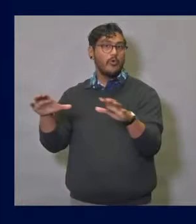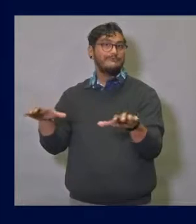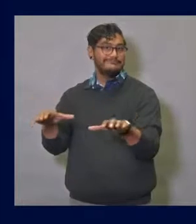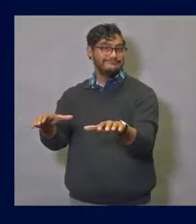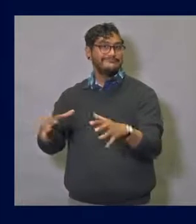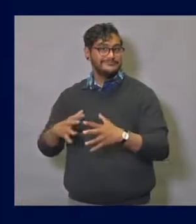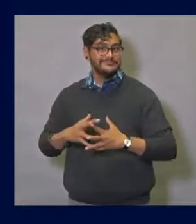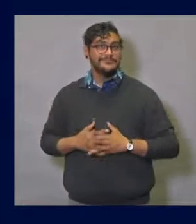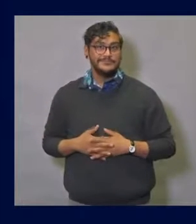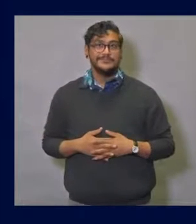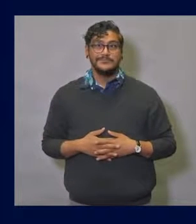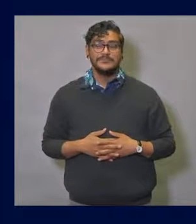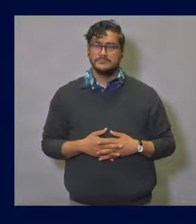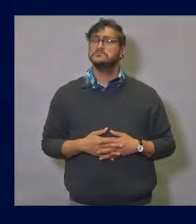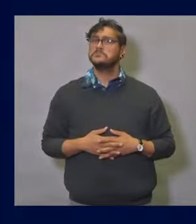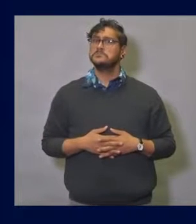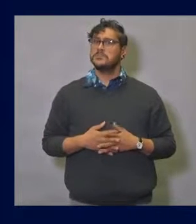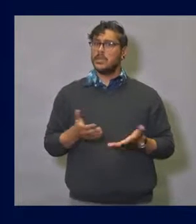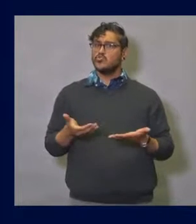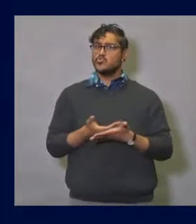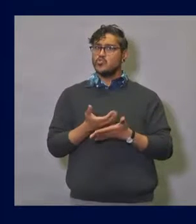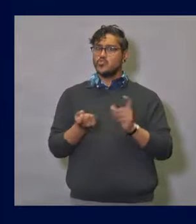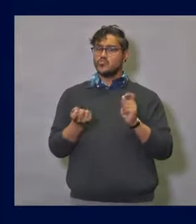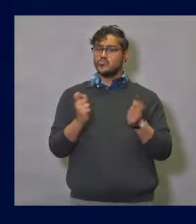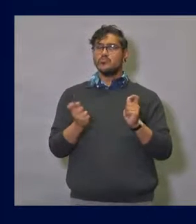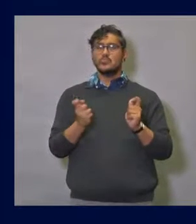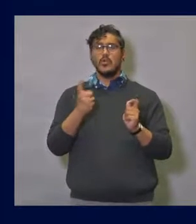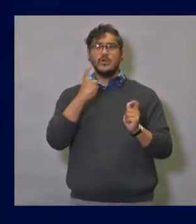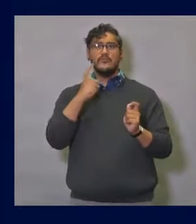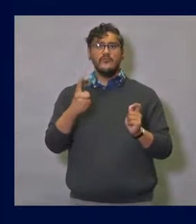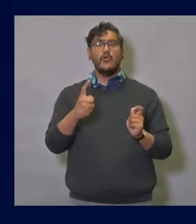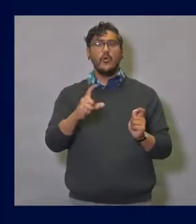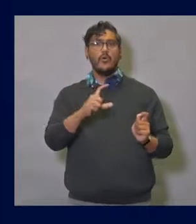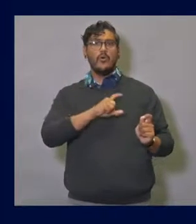REOPEN FOR ADDITIONAL ACACTITITIES